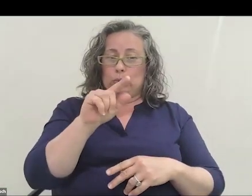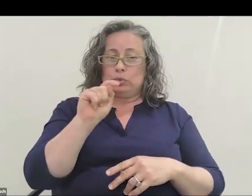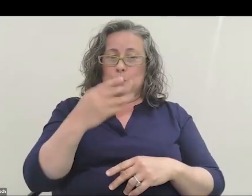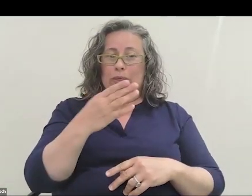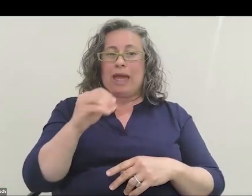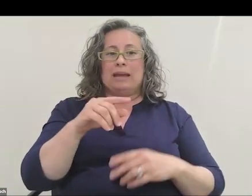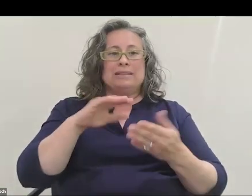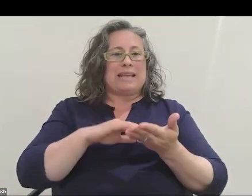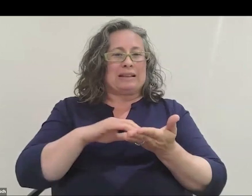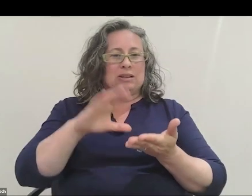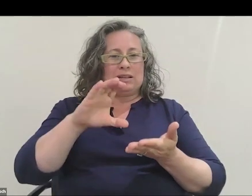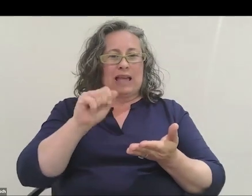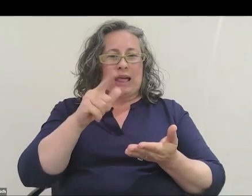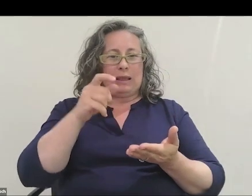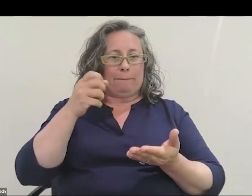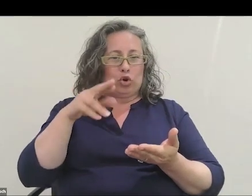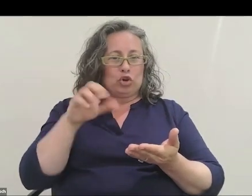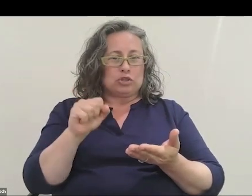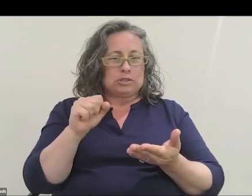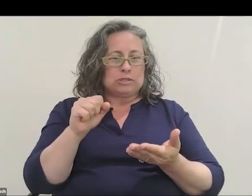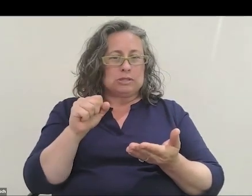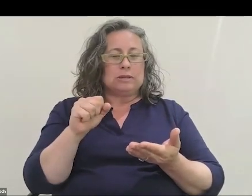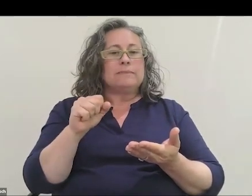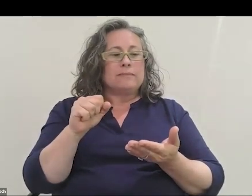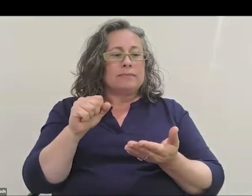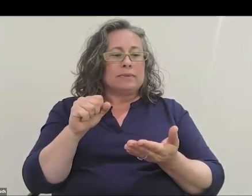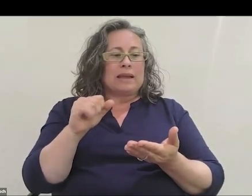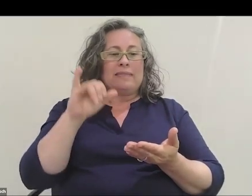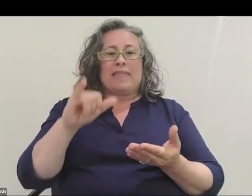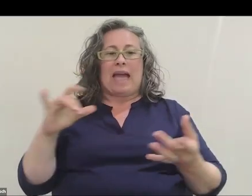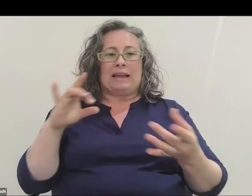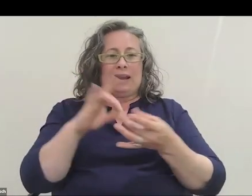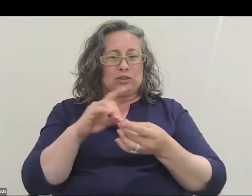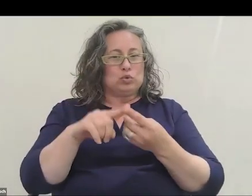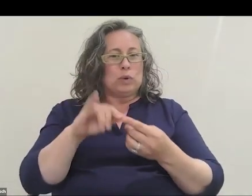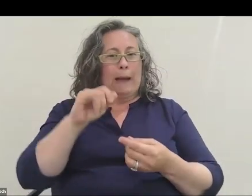The photo of the Bluetooth caliper they use, and it connects to an iPad, so then they can use